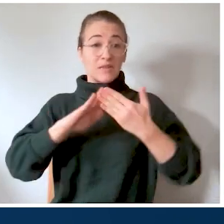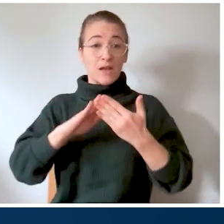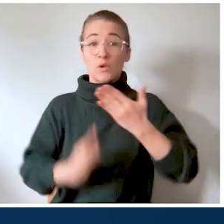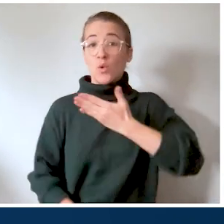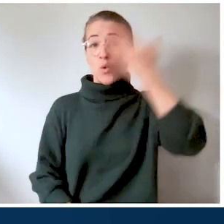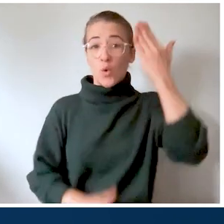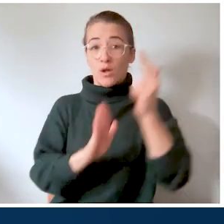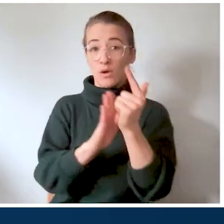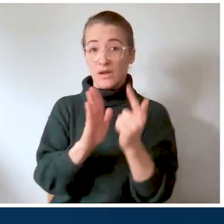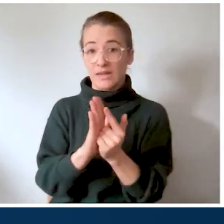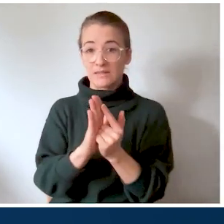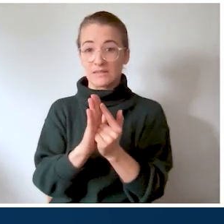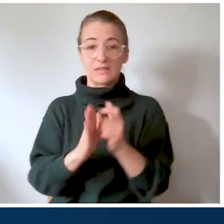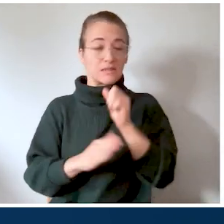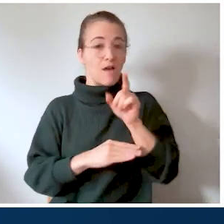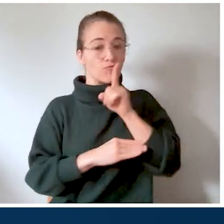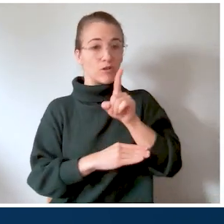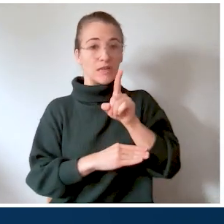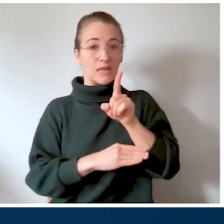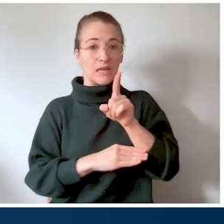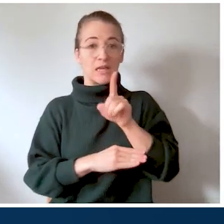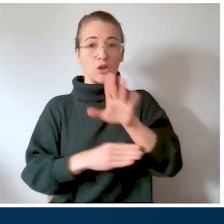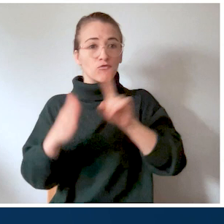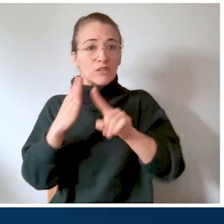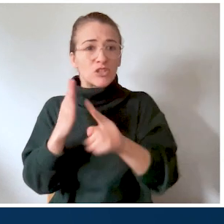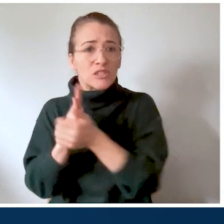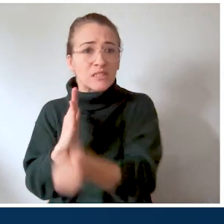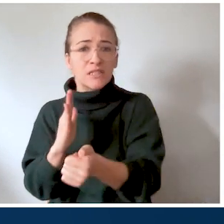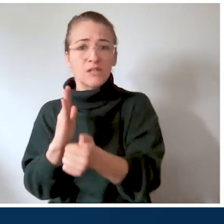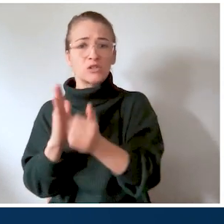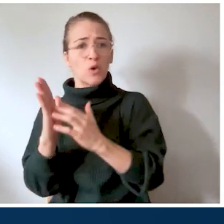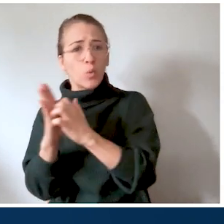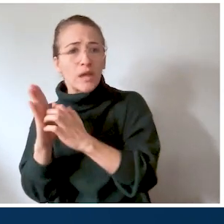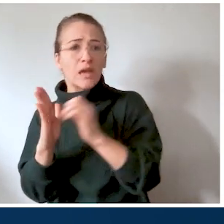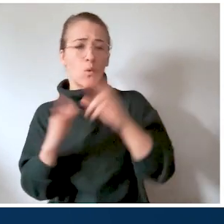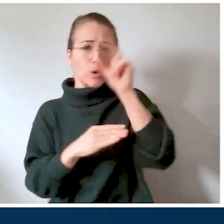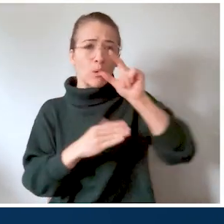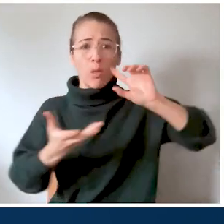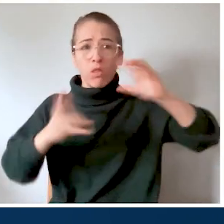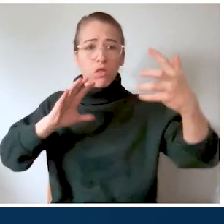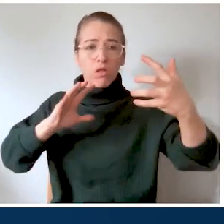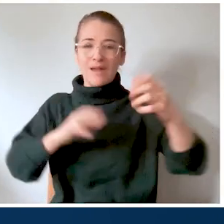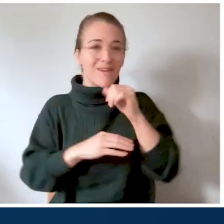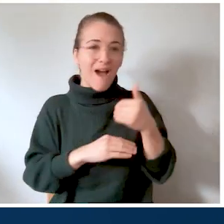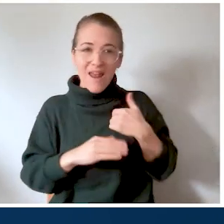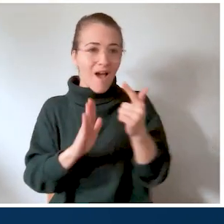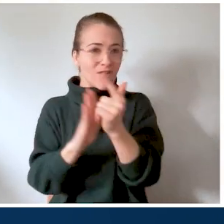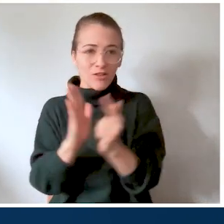So it's not even about your lack of research skills or that Google's messing up. There really just might not be an ordinance on the issue.